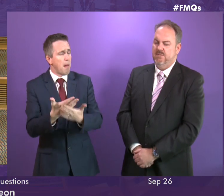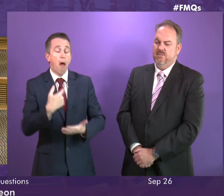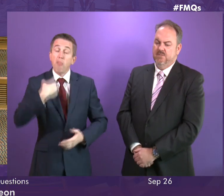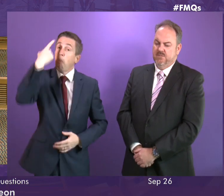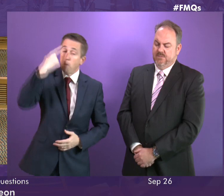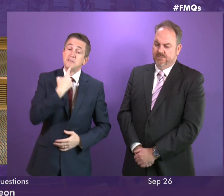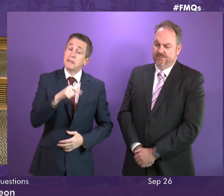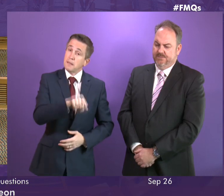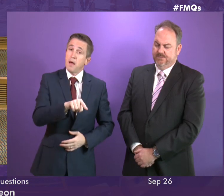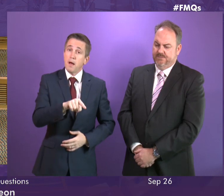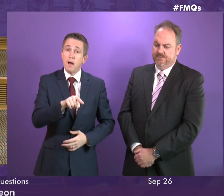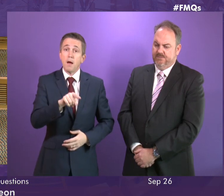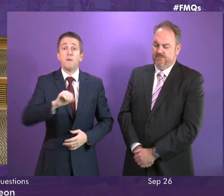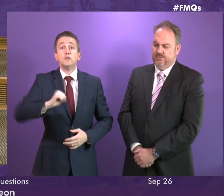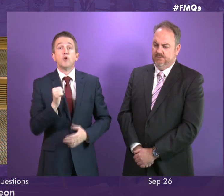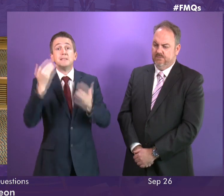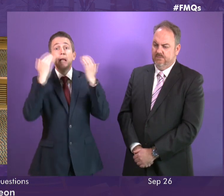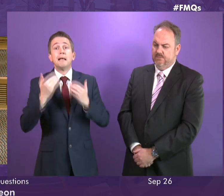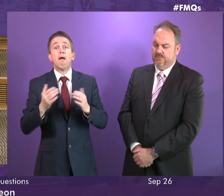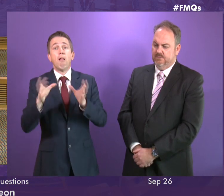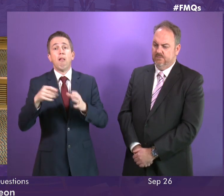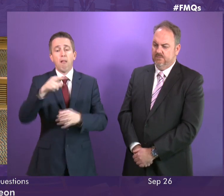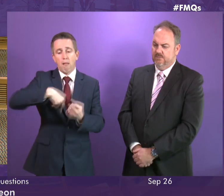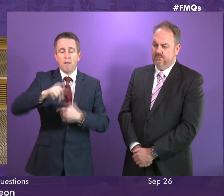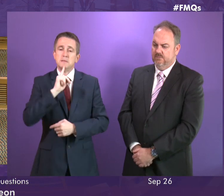The Scottish Legal Action Group, for example, has said that it thinks that the proposed